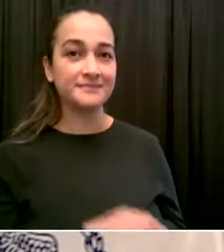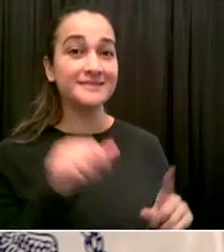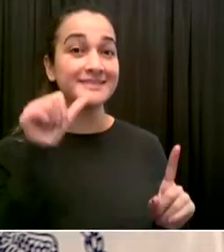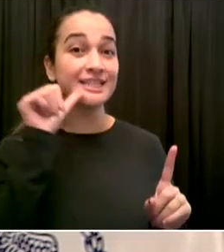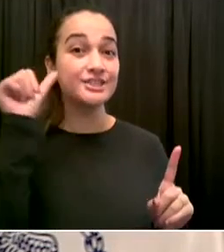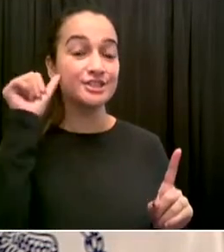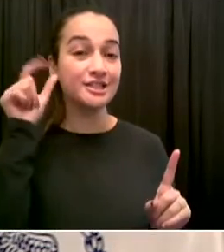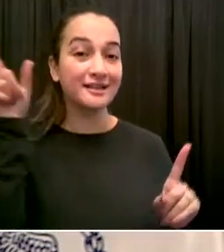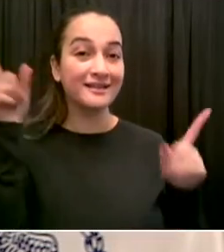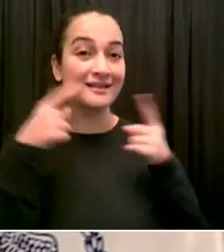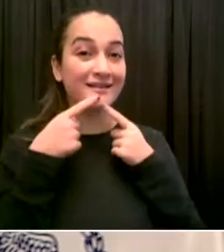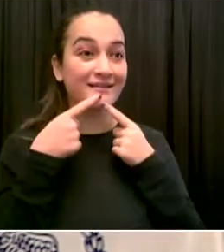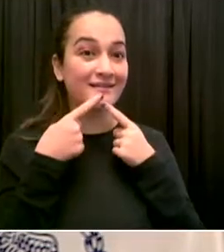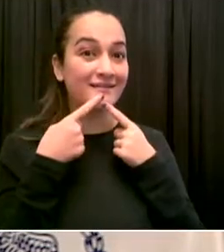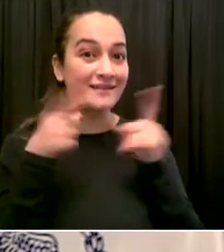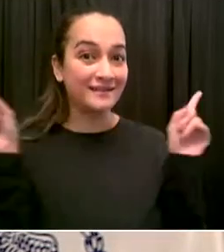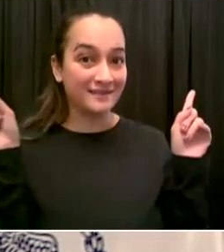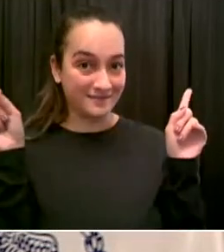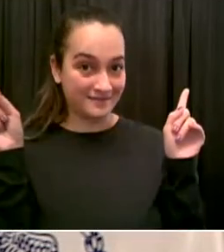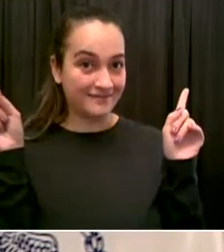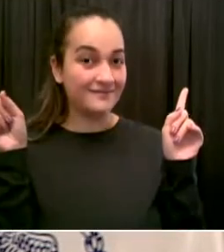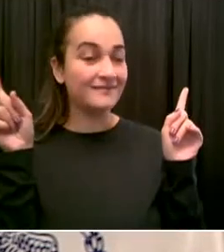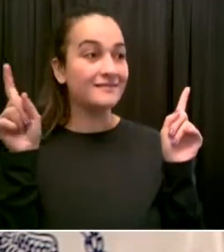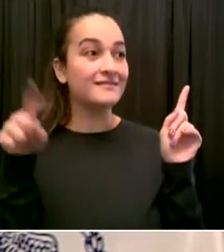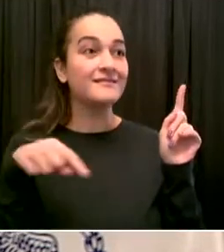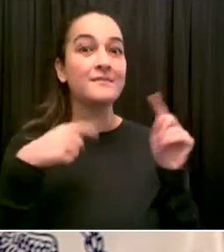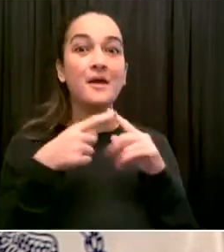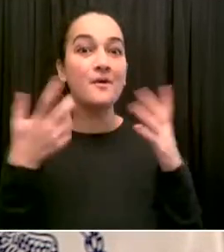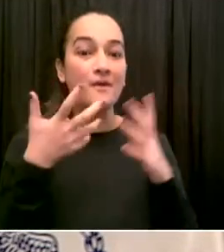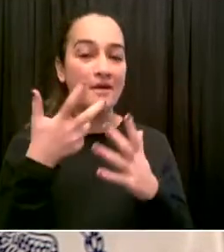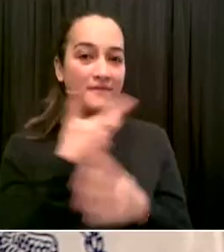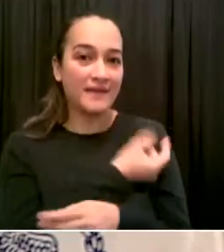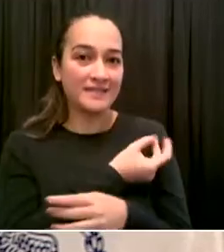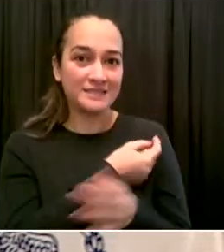YOU HAVE ANY DATA ON HOW MANY FIND THE VIOLATIONS WERE GIVEN OUT YESTERDAY UNDER THE